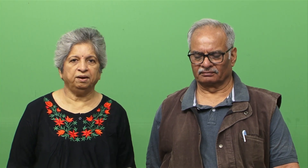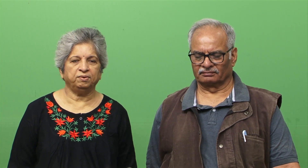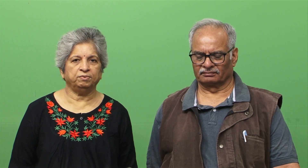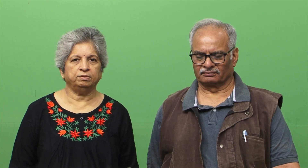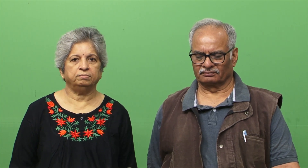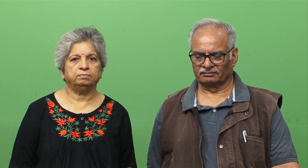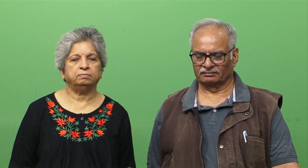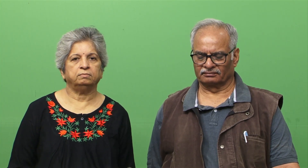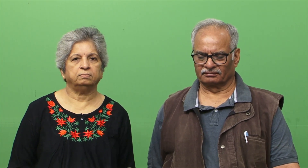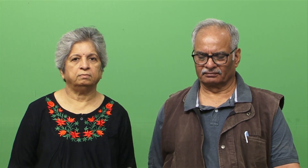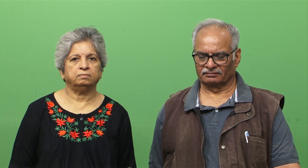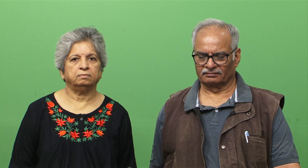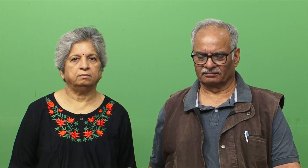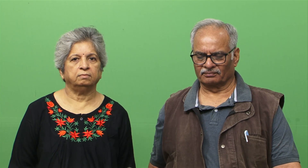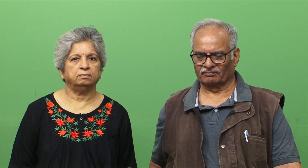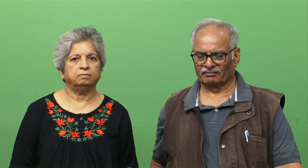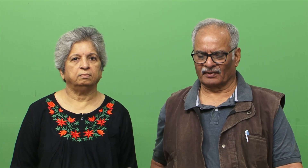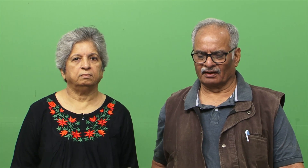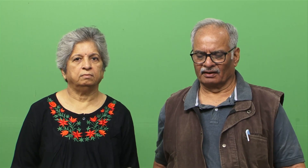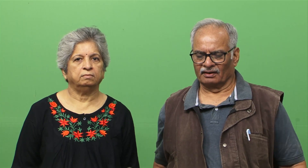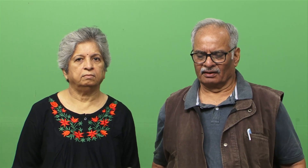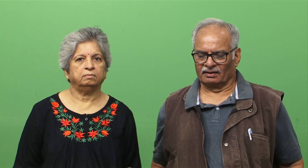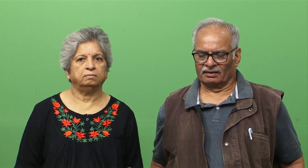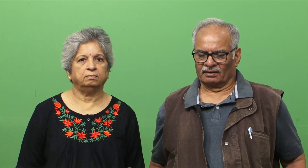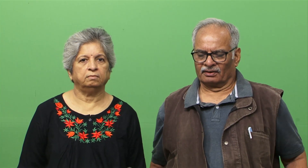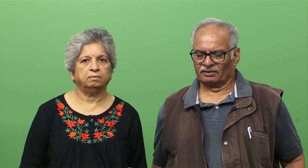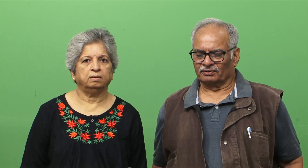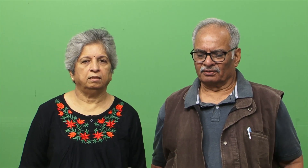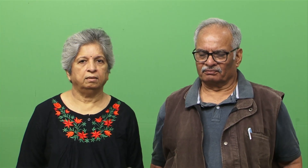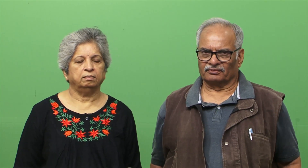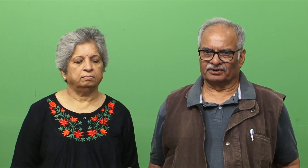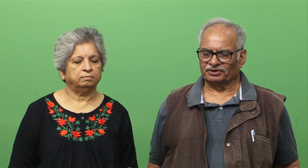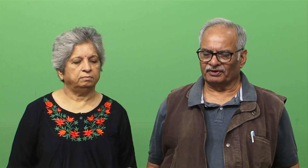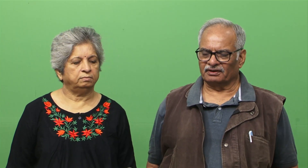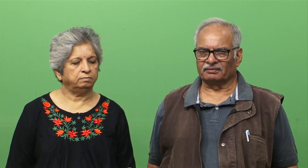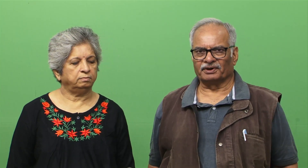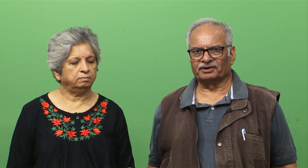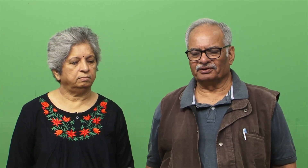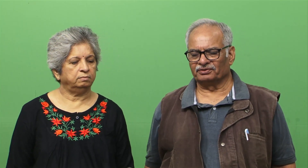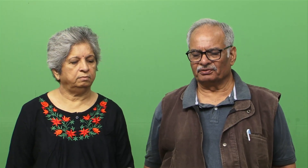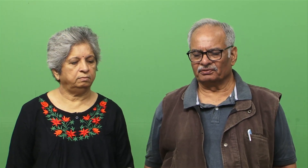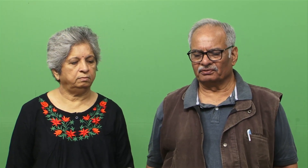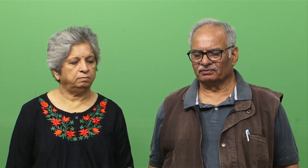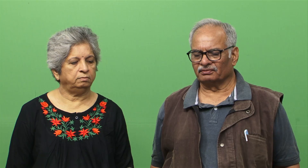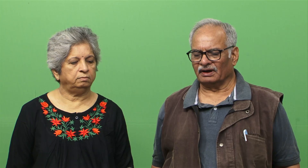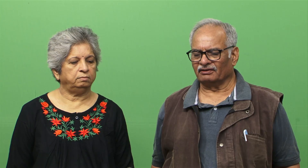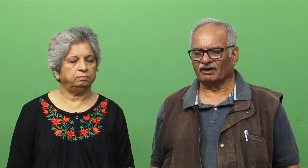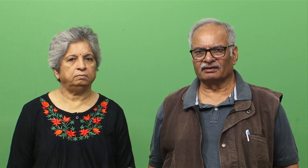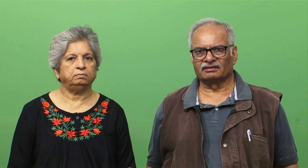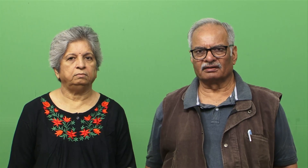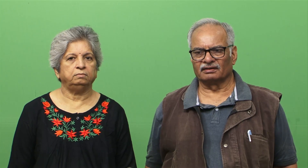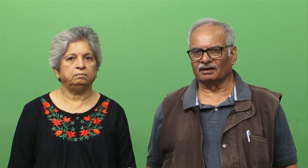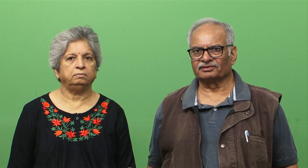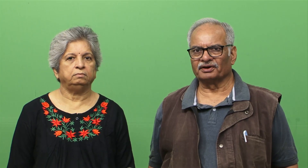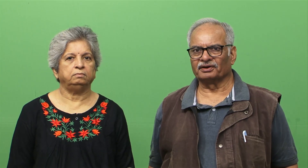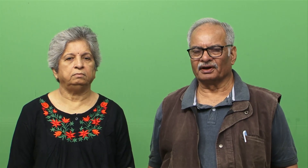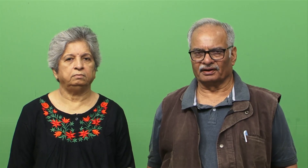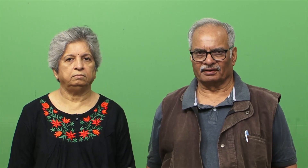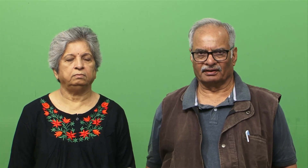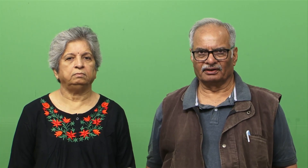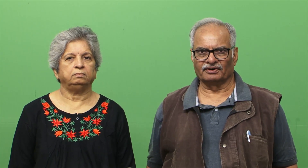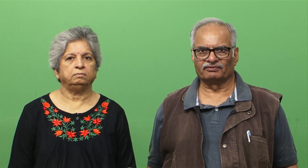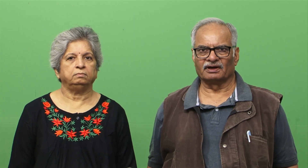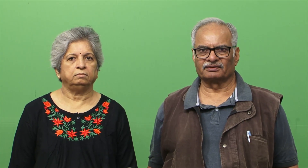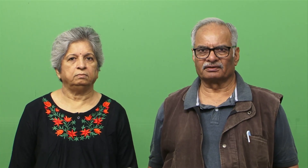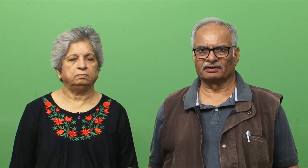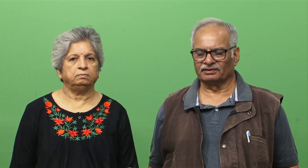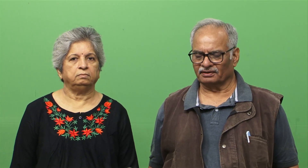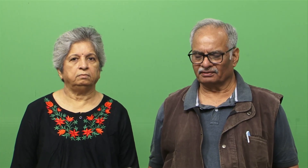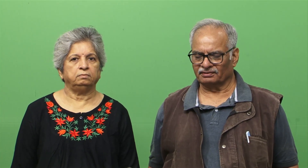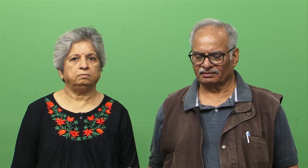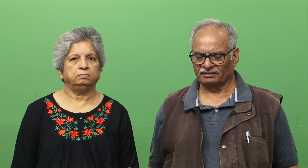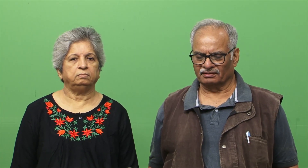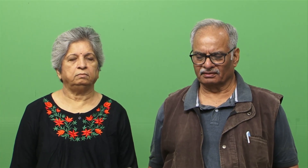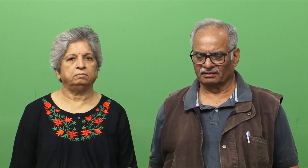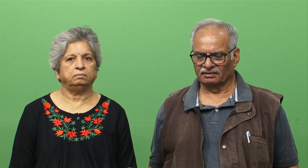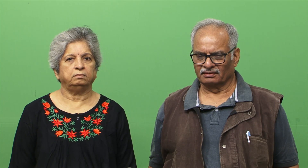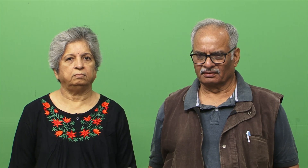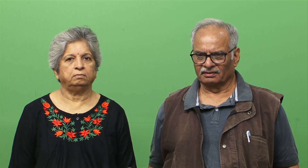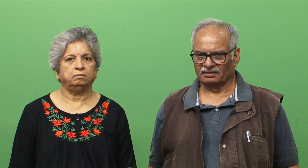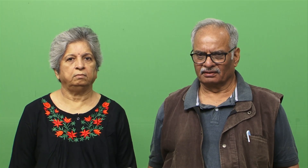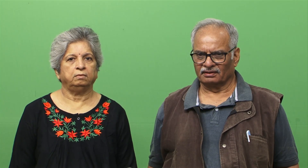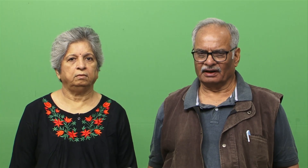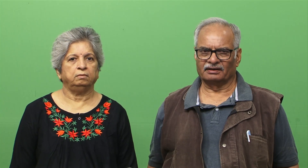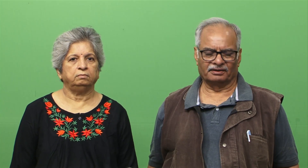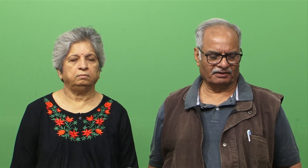everyone so this week pertains to advanced nursing care in which we'll have certain lessons and dear